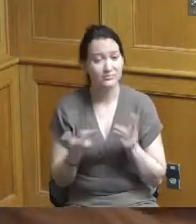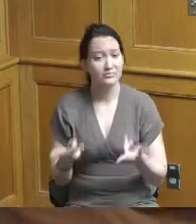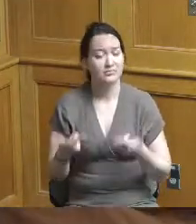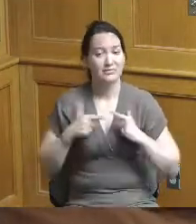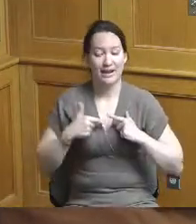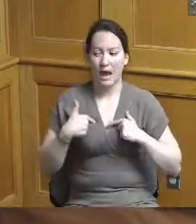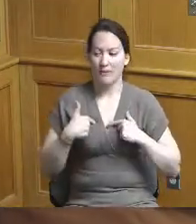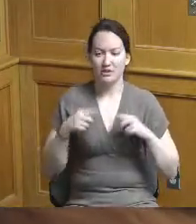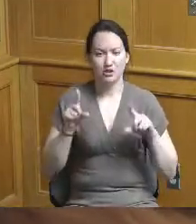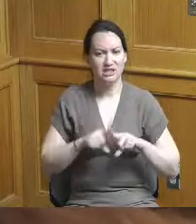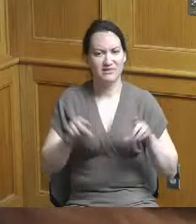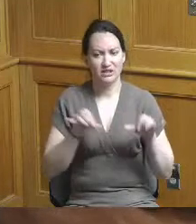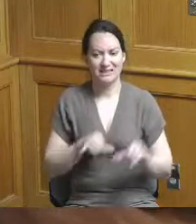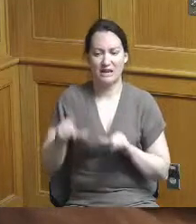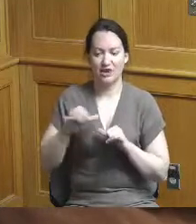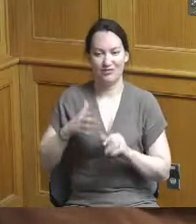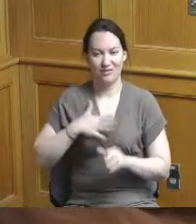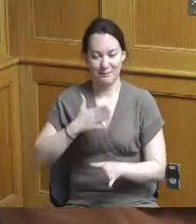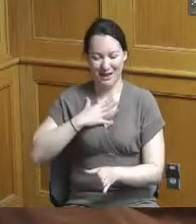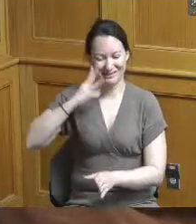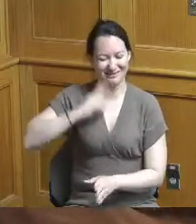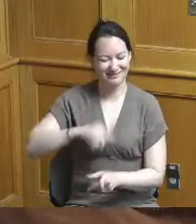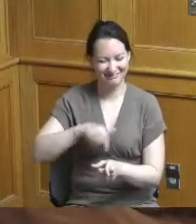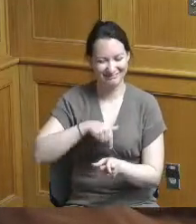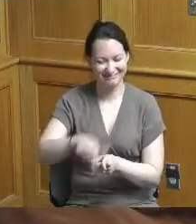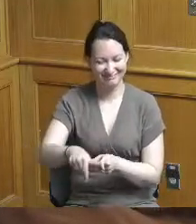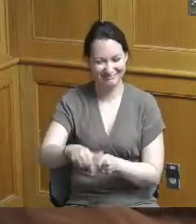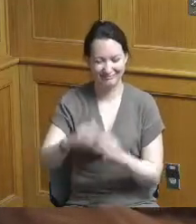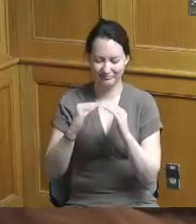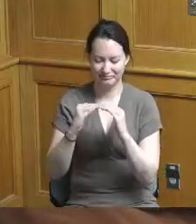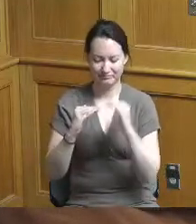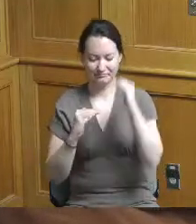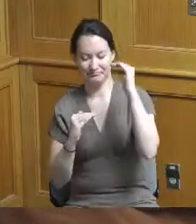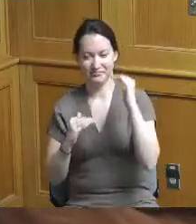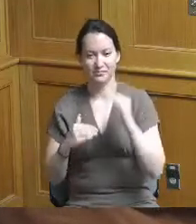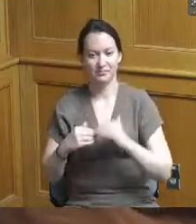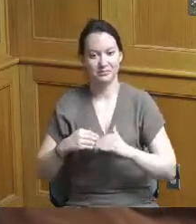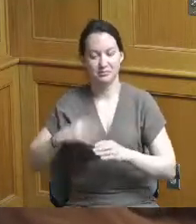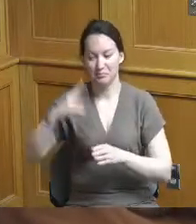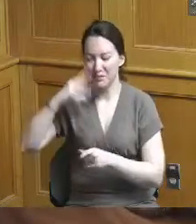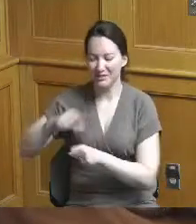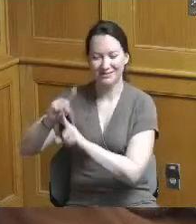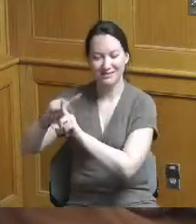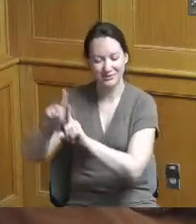different standard because that's my area each of us have different areas and when we get to those